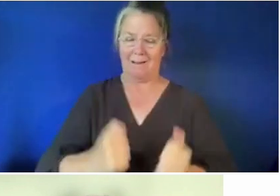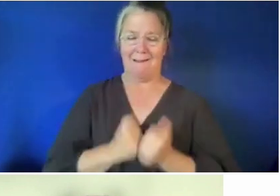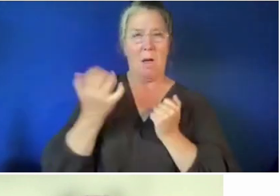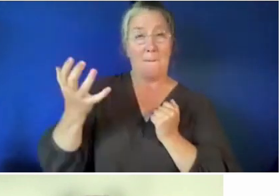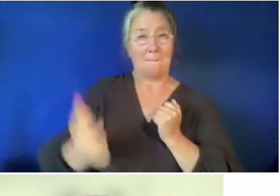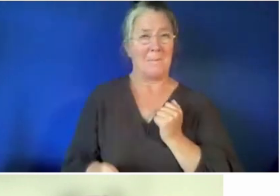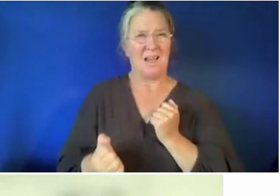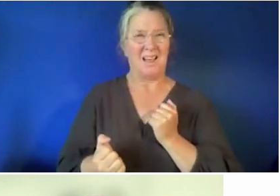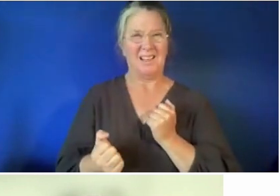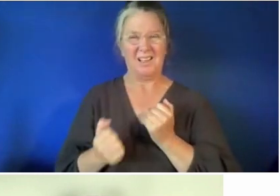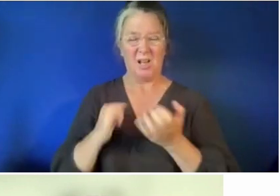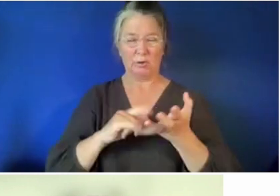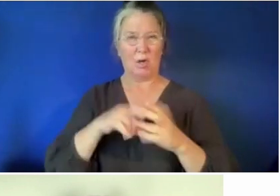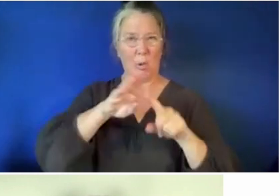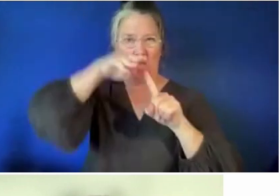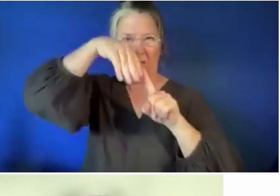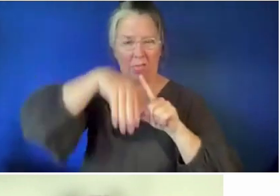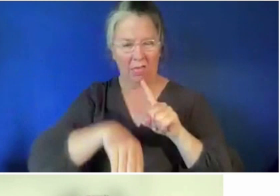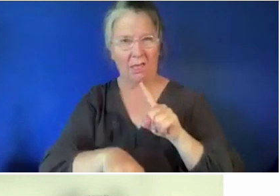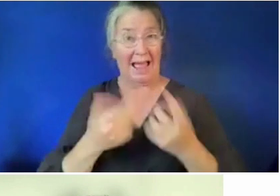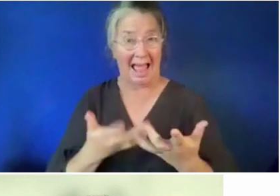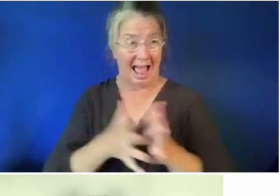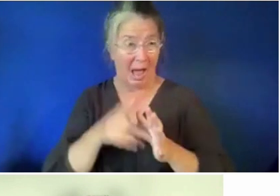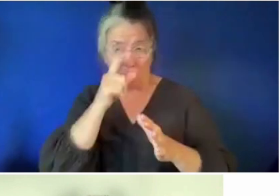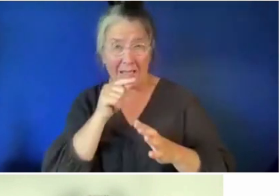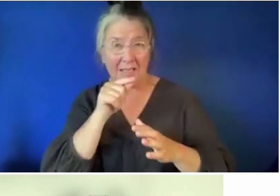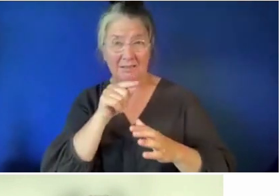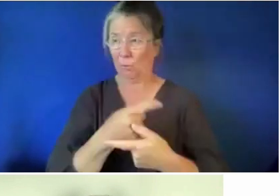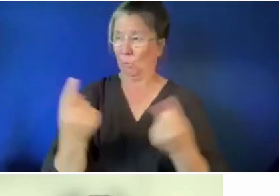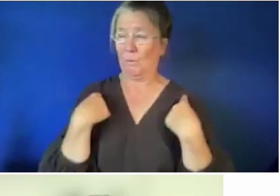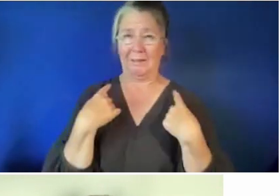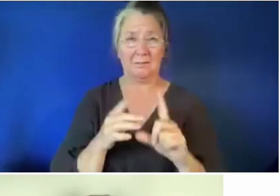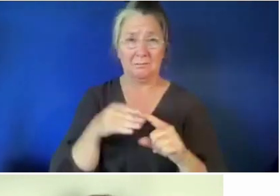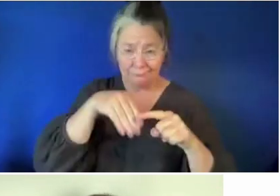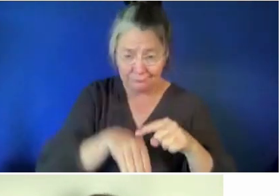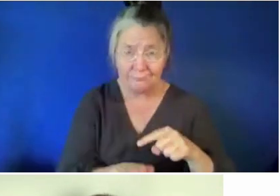So Bruce, can I come to you first for this one? Oh, all the easy ones.